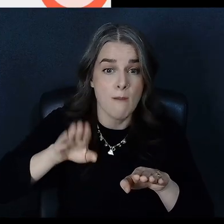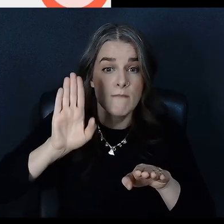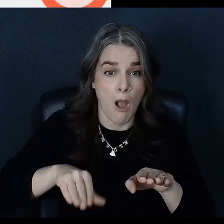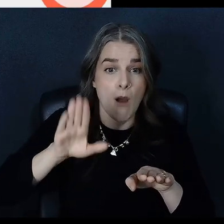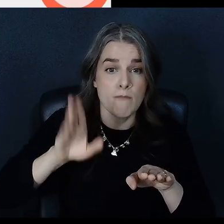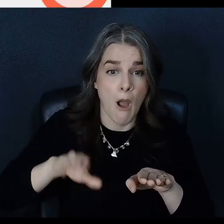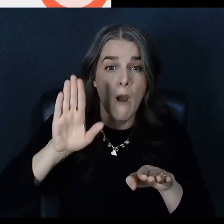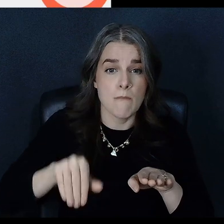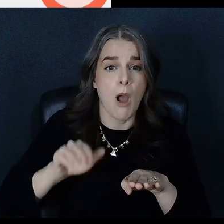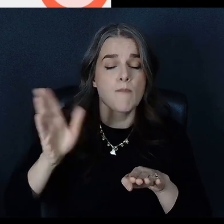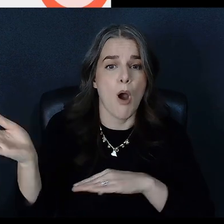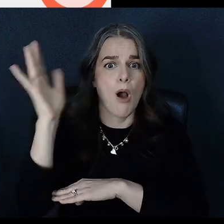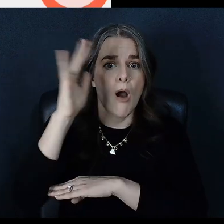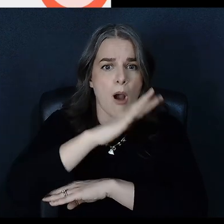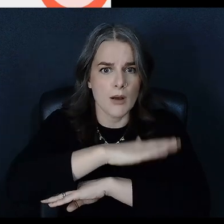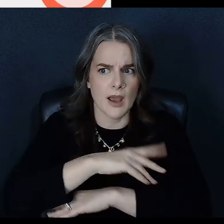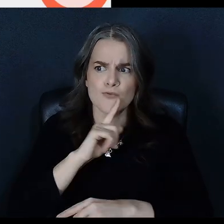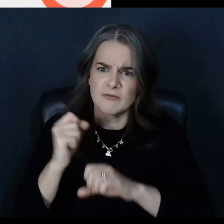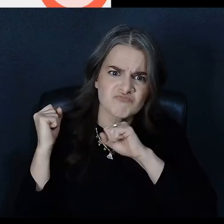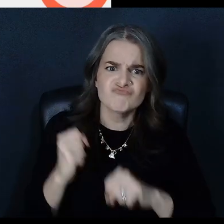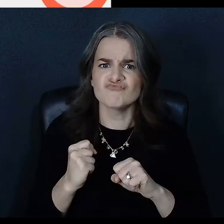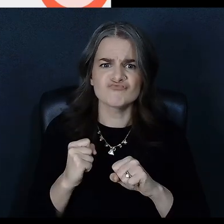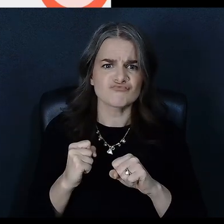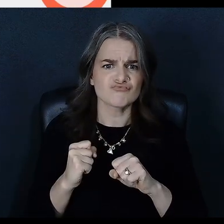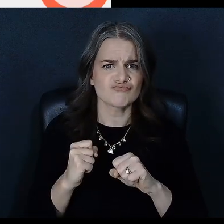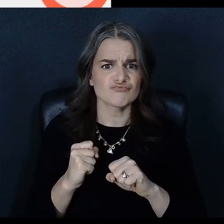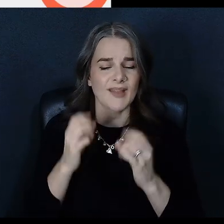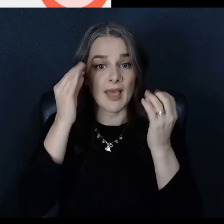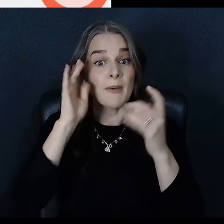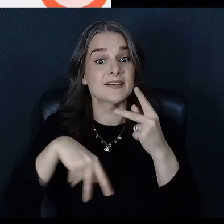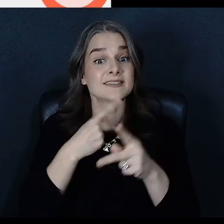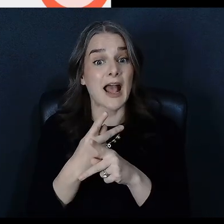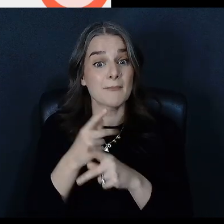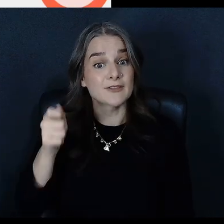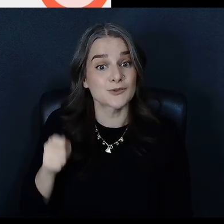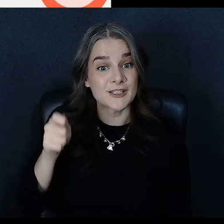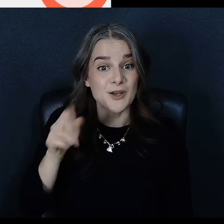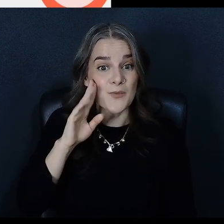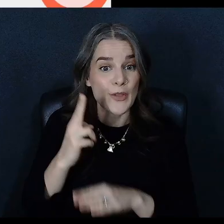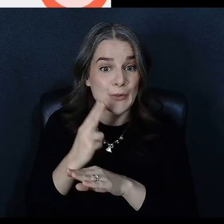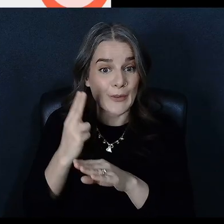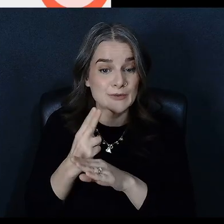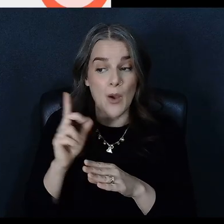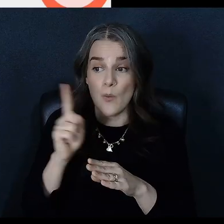So think about the type of switch you're going to use, where it's going to be mounted, how you're going to mount it.